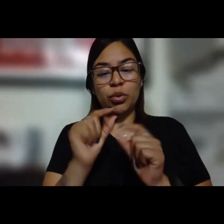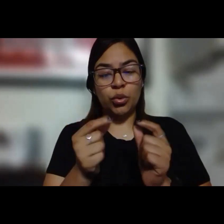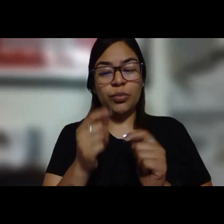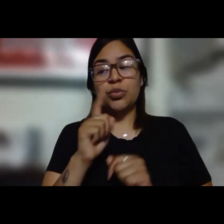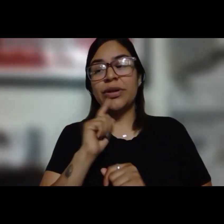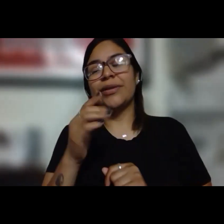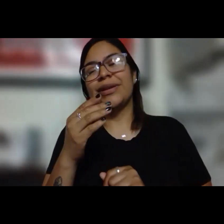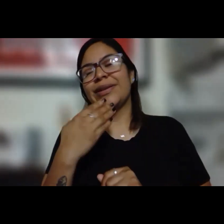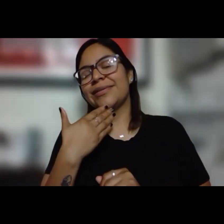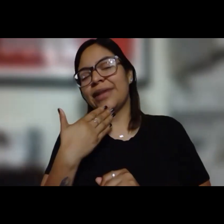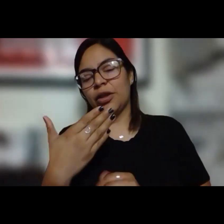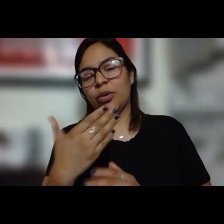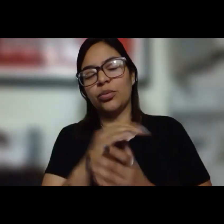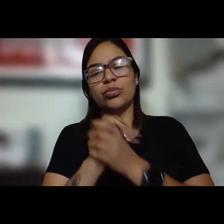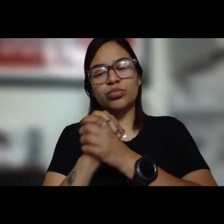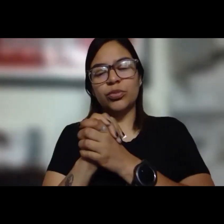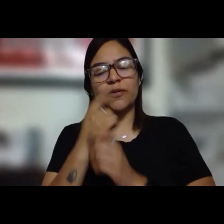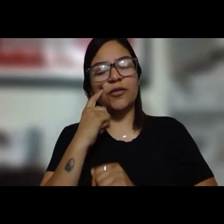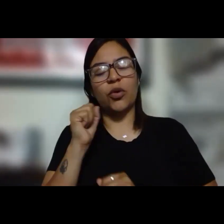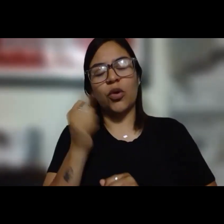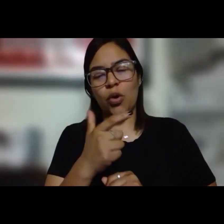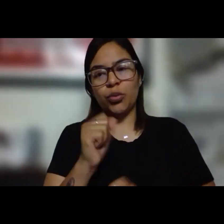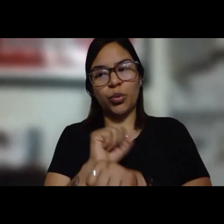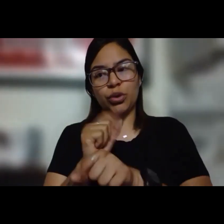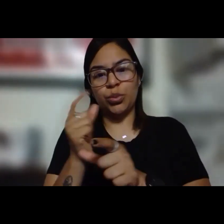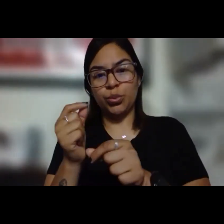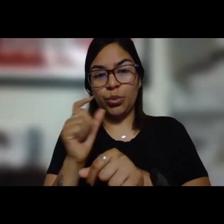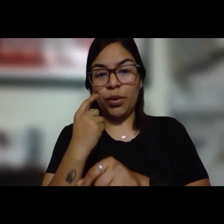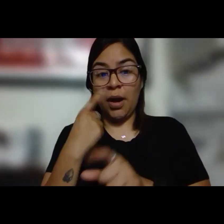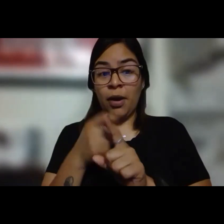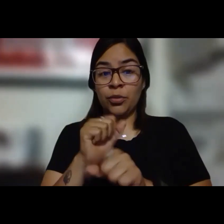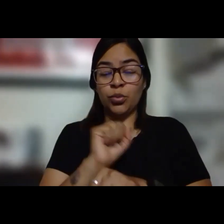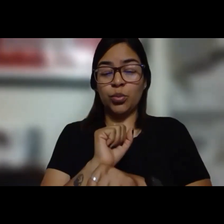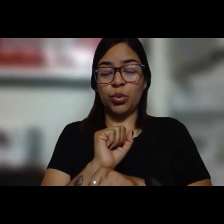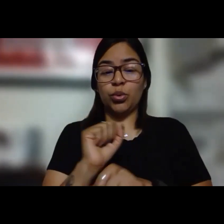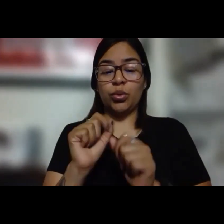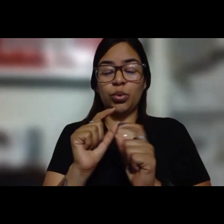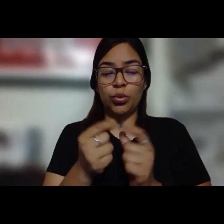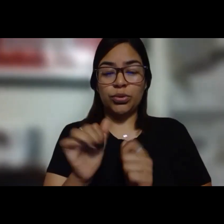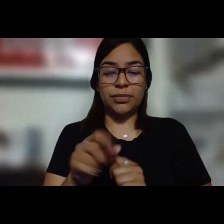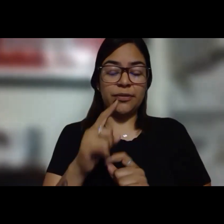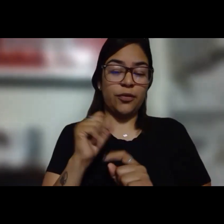work groups um and also as well as our CDA adrc team as well for all the goals and deliverables